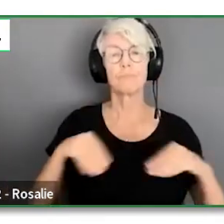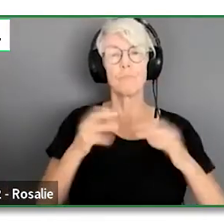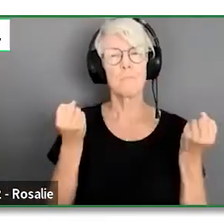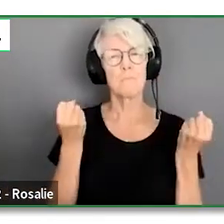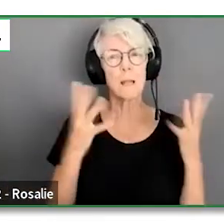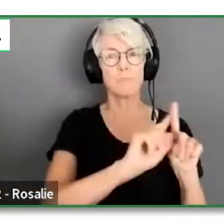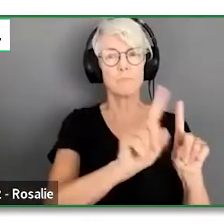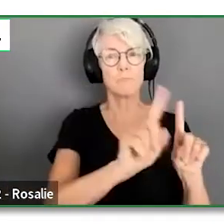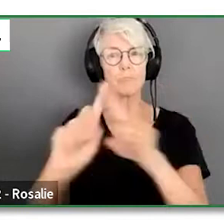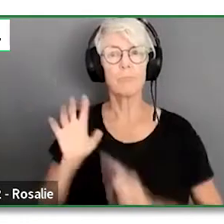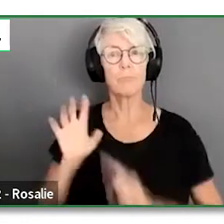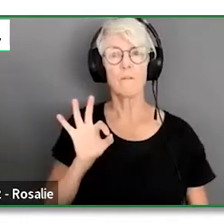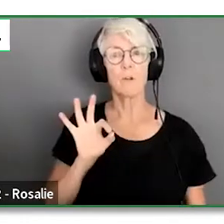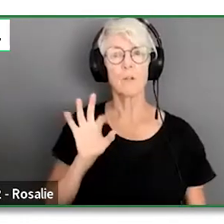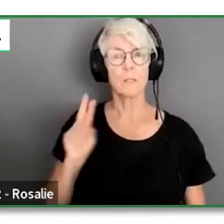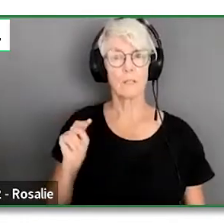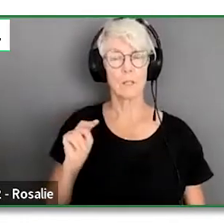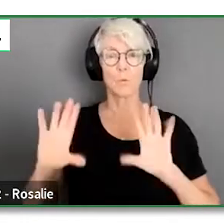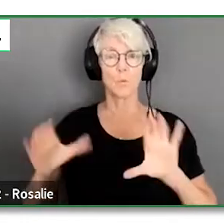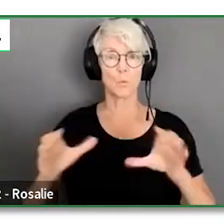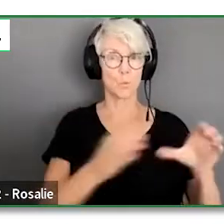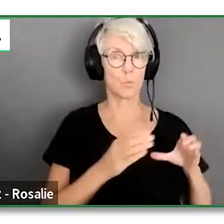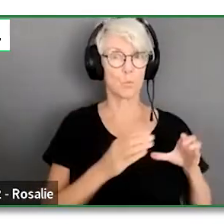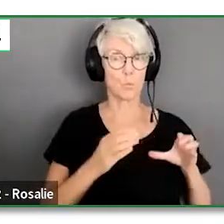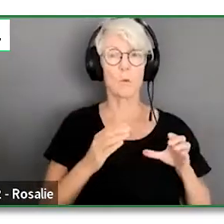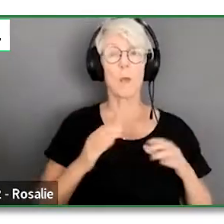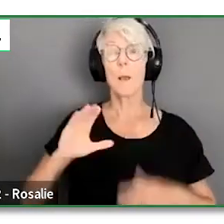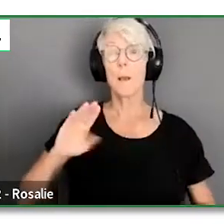civilizations including the Mississaugas of the Credit,